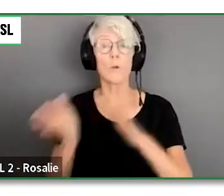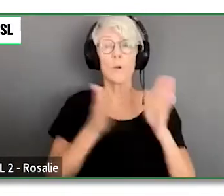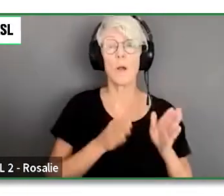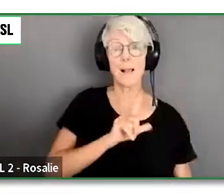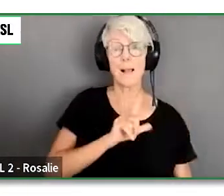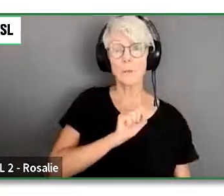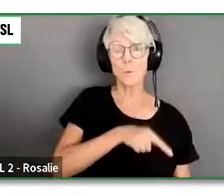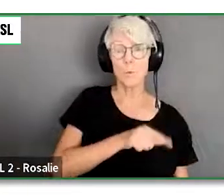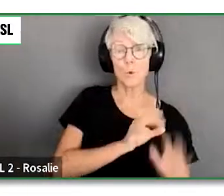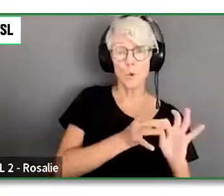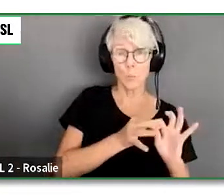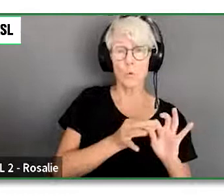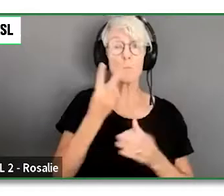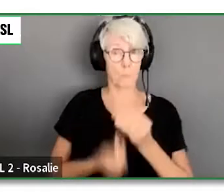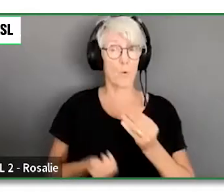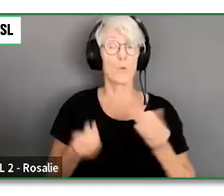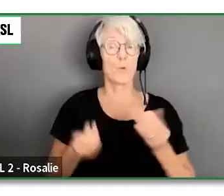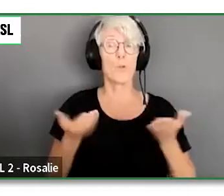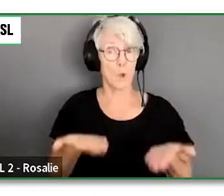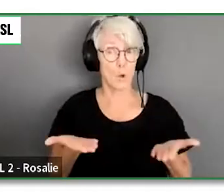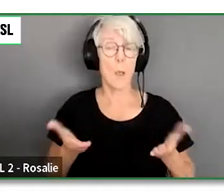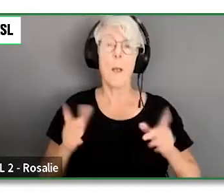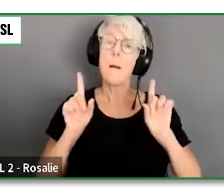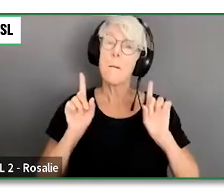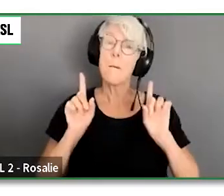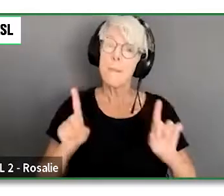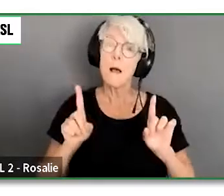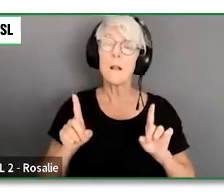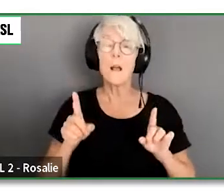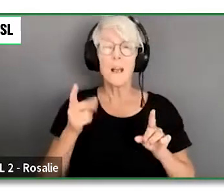our conference, however we understand that seeing both interpreters might be